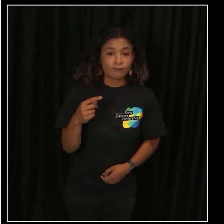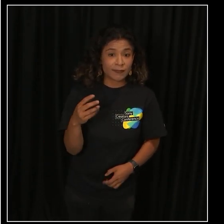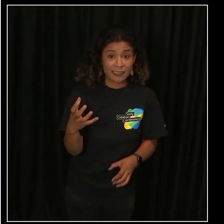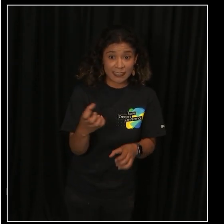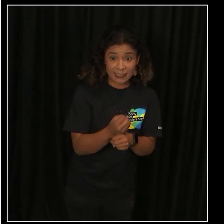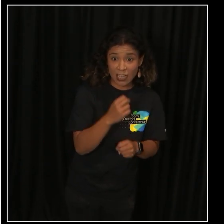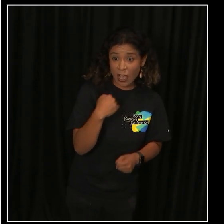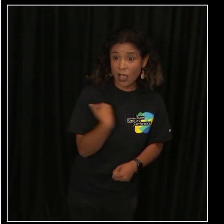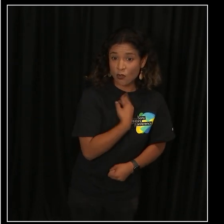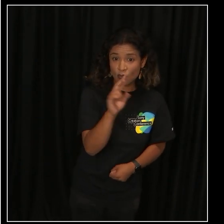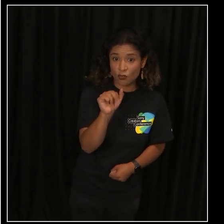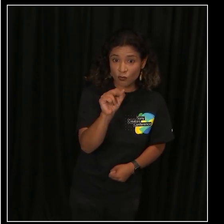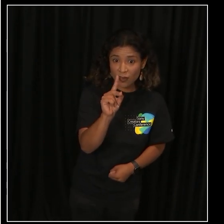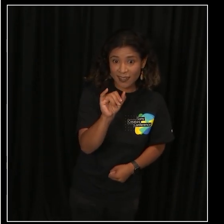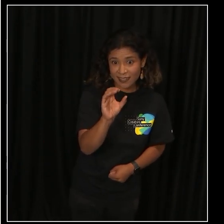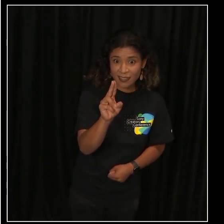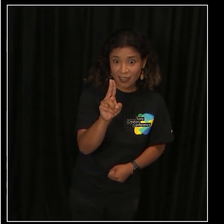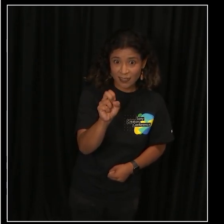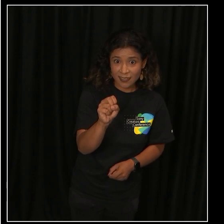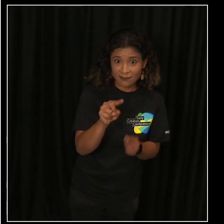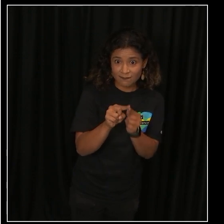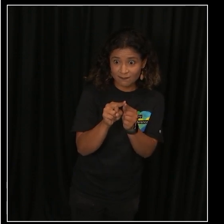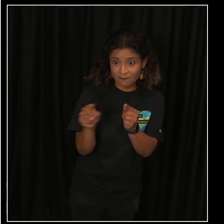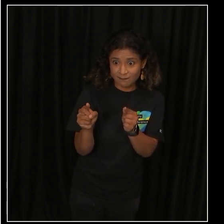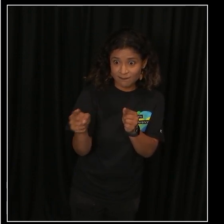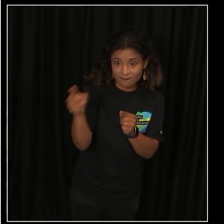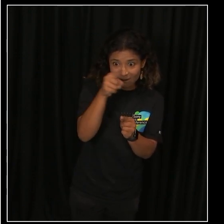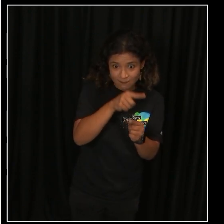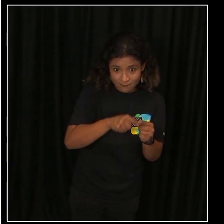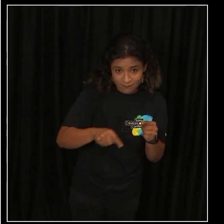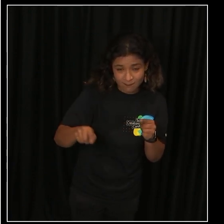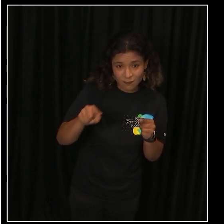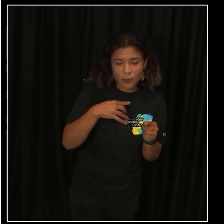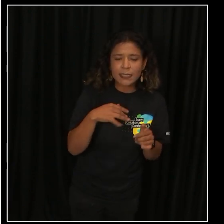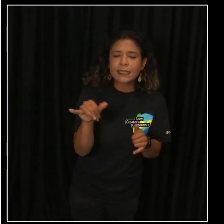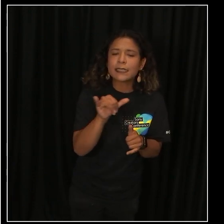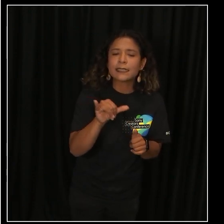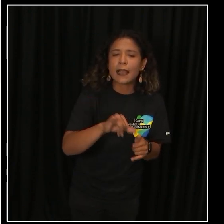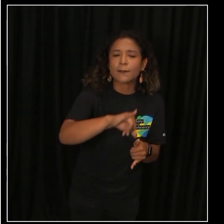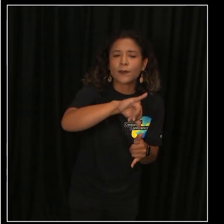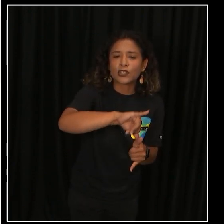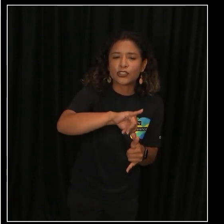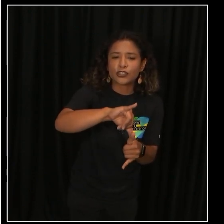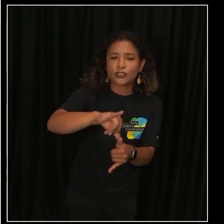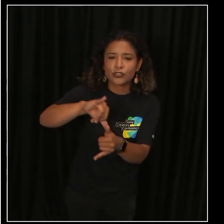in approximate it with the same method, same shading method we use for rasterization.